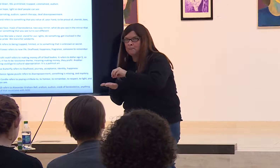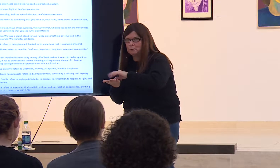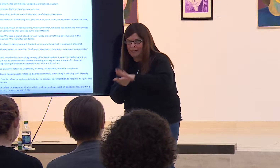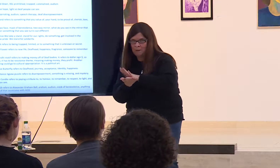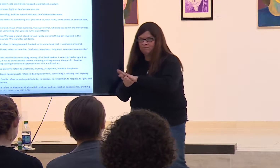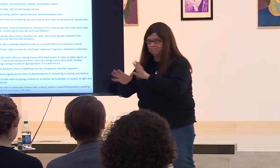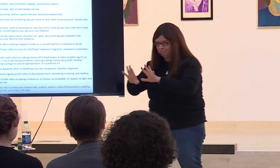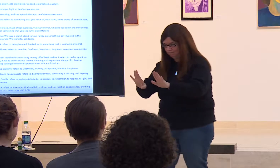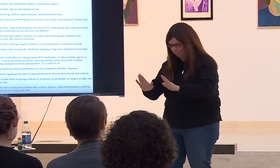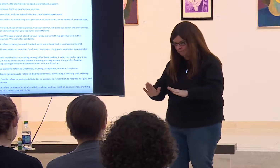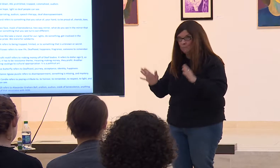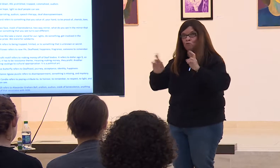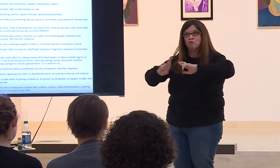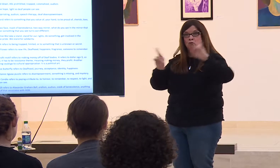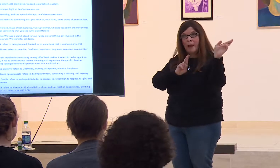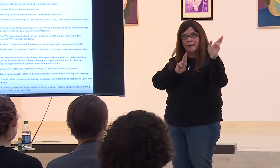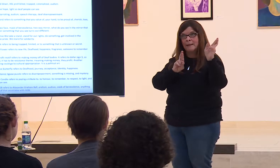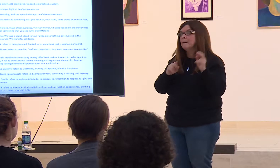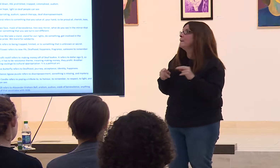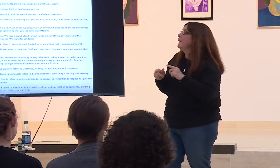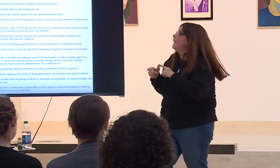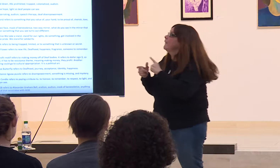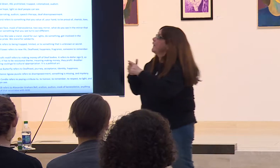and wrote them down randomly for each day of the month.